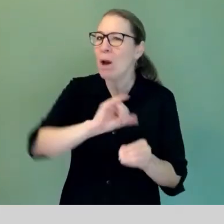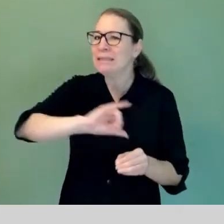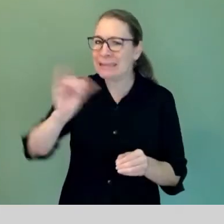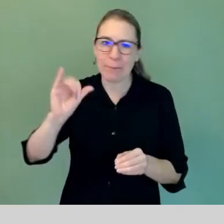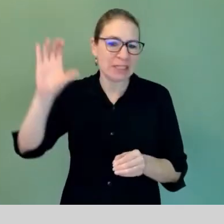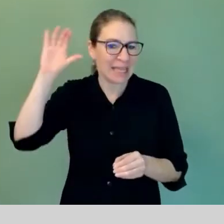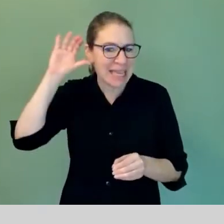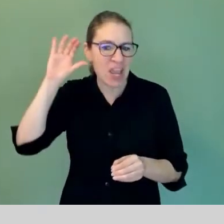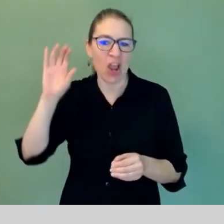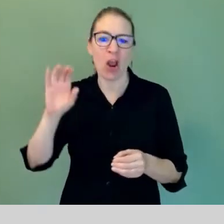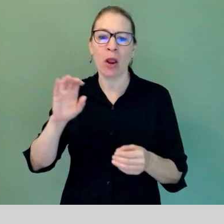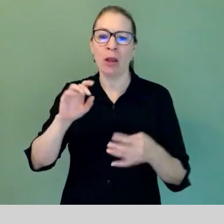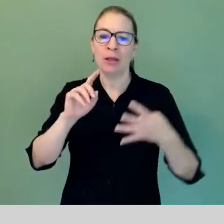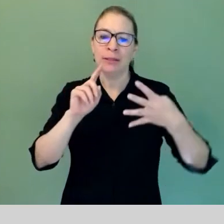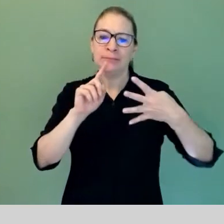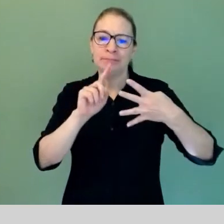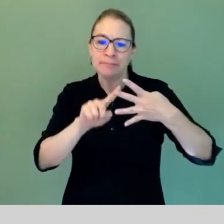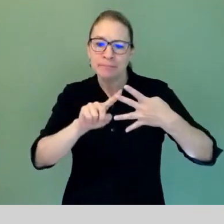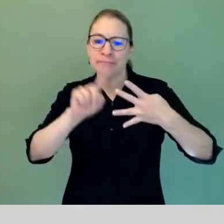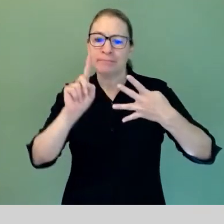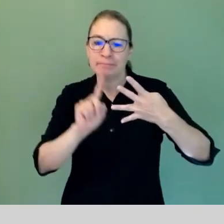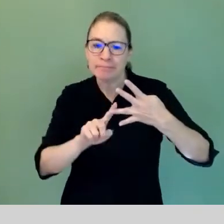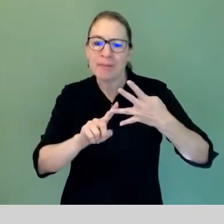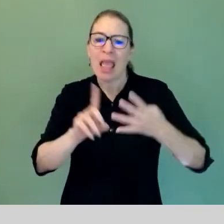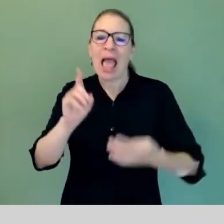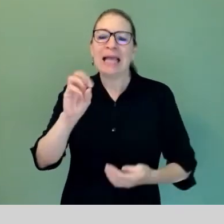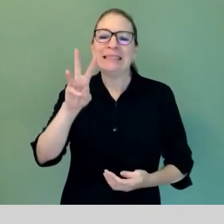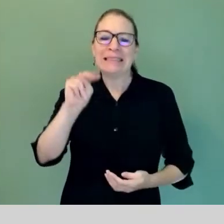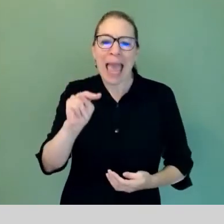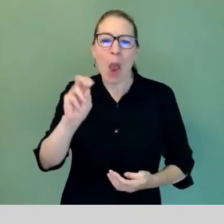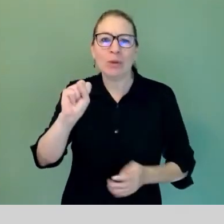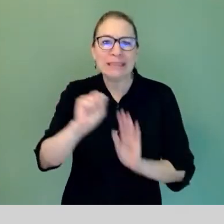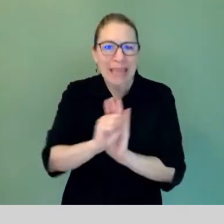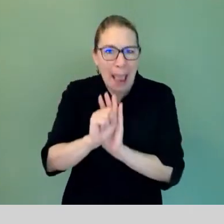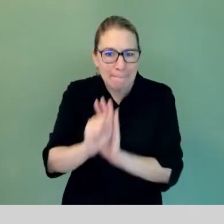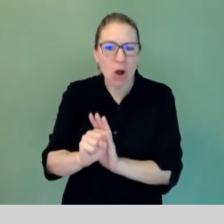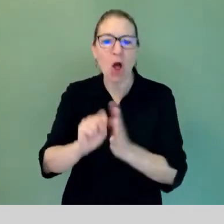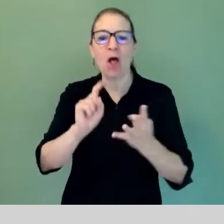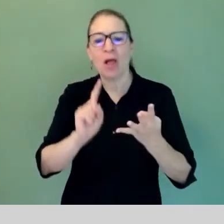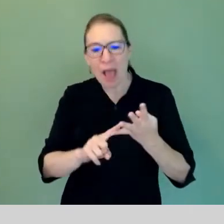Spectrum pass through the gammatone filter bank followed by some down sampling, loudness compression,